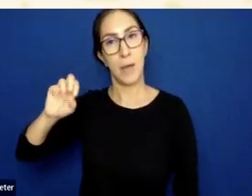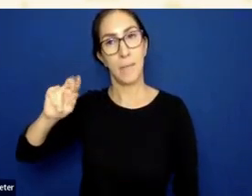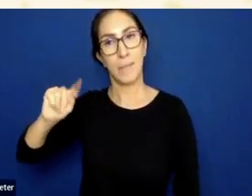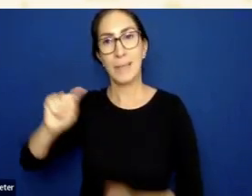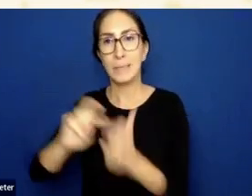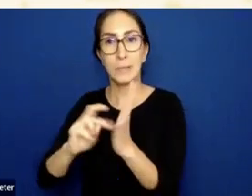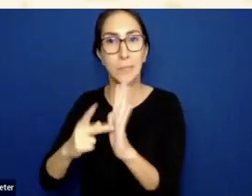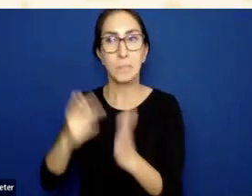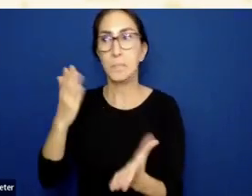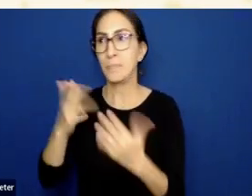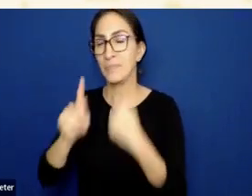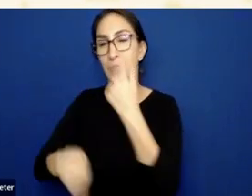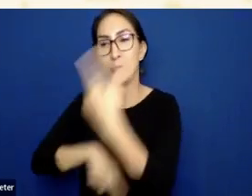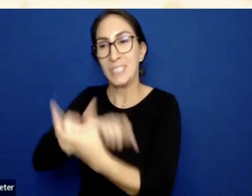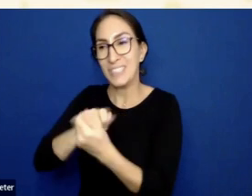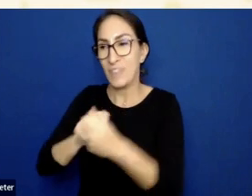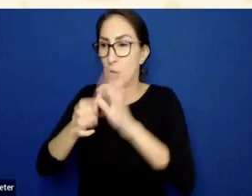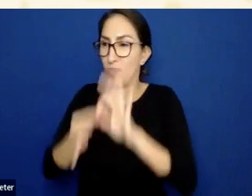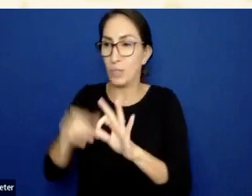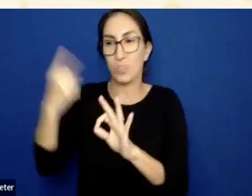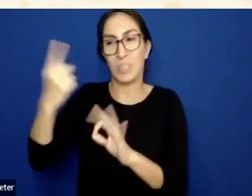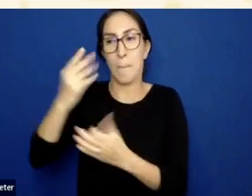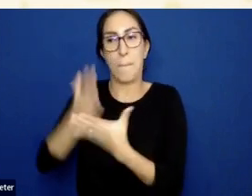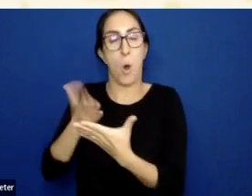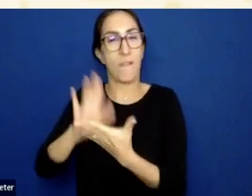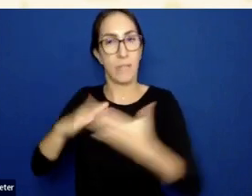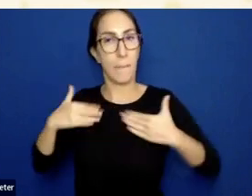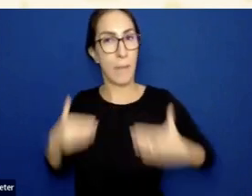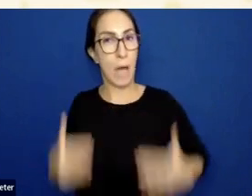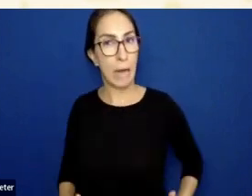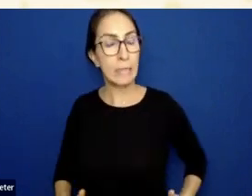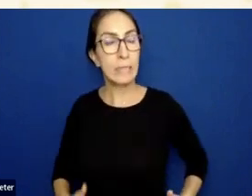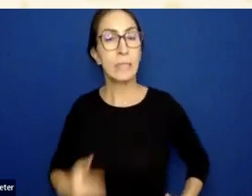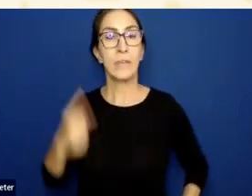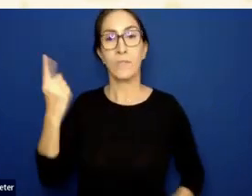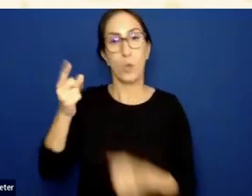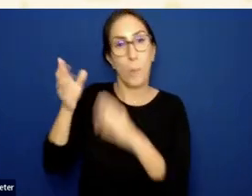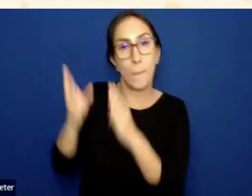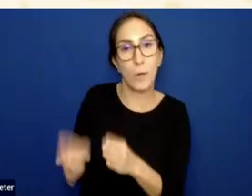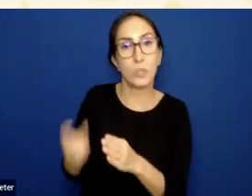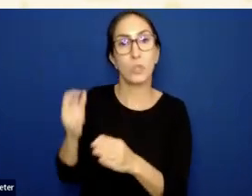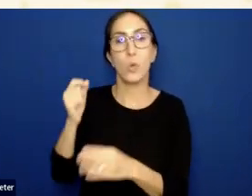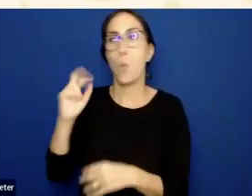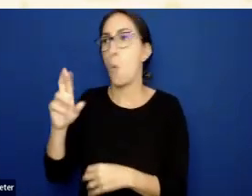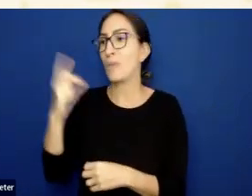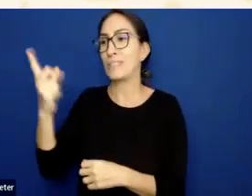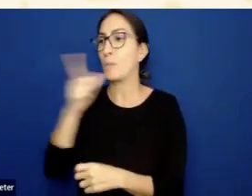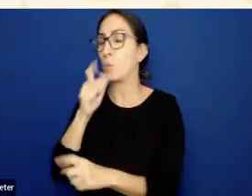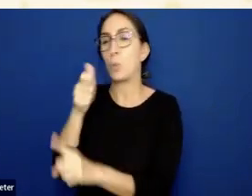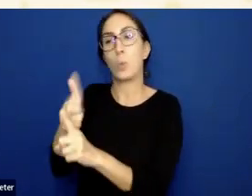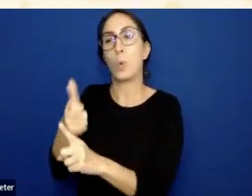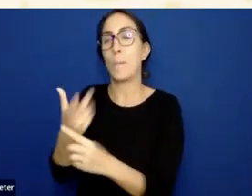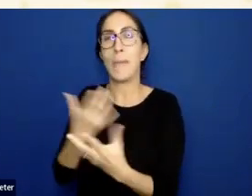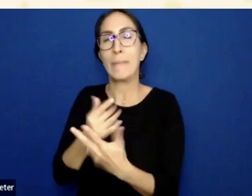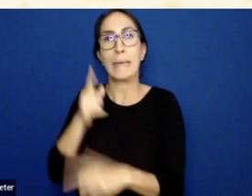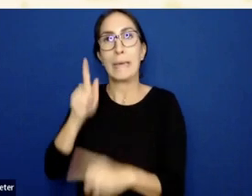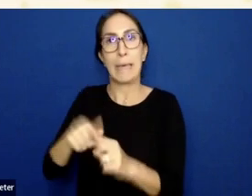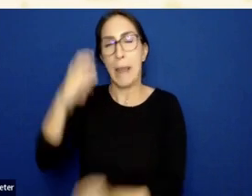to a composition of the body of a person, or if a person is not able to memorize the information